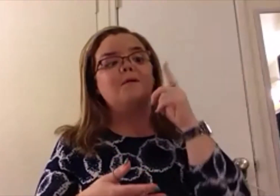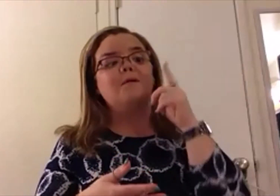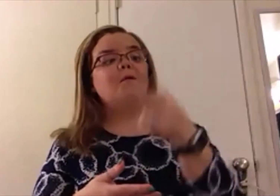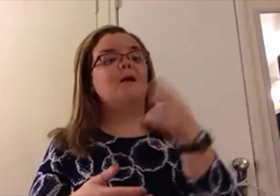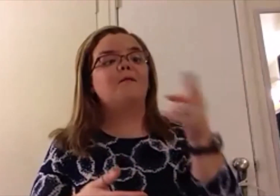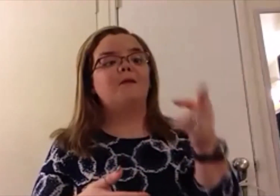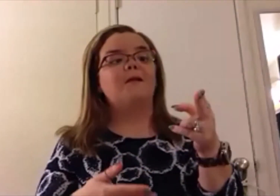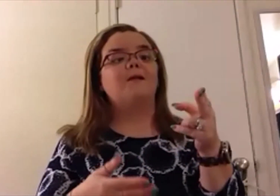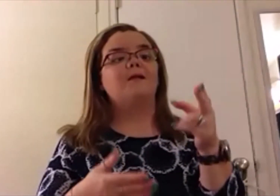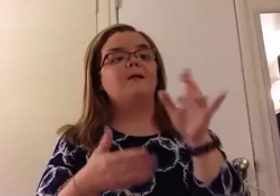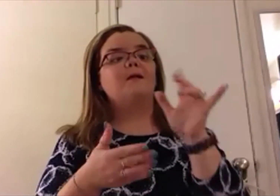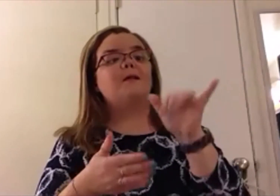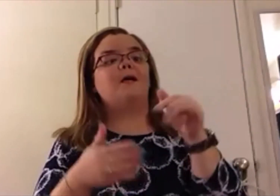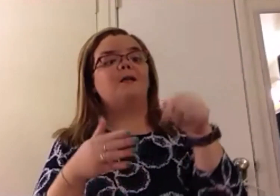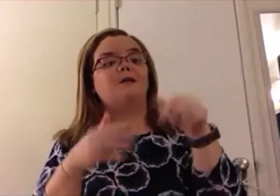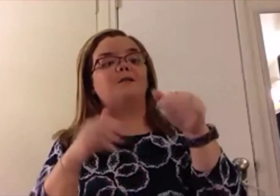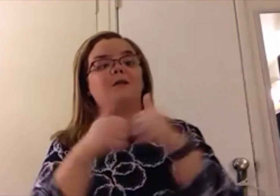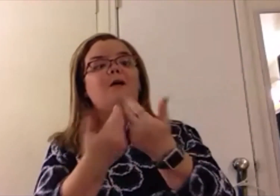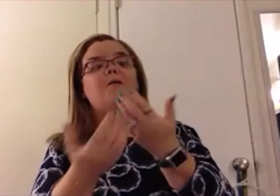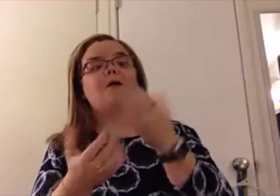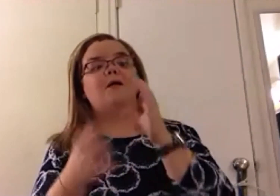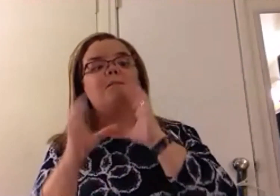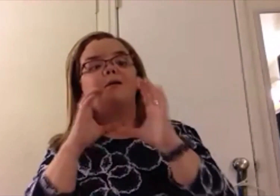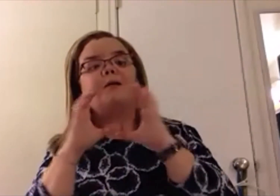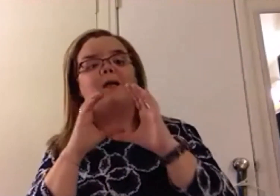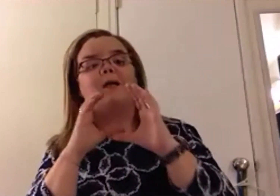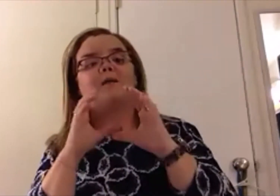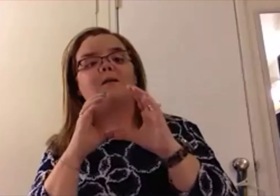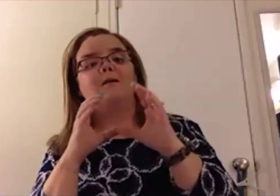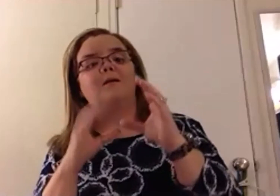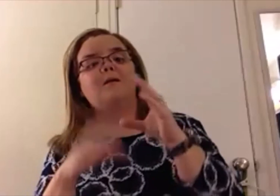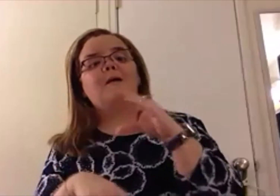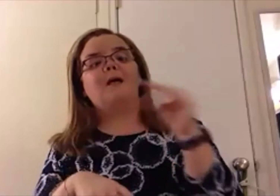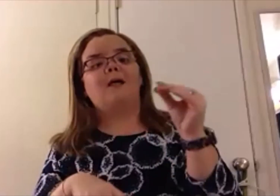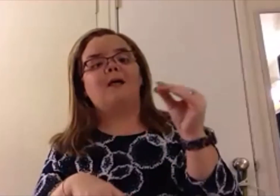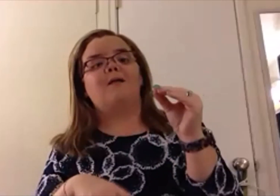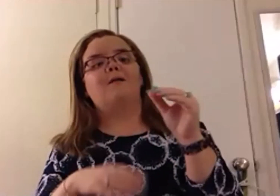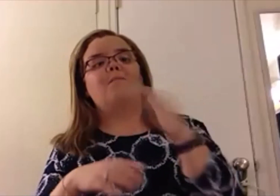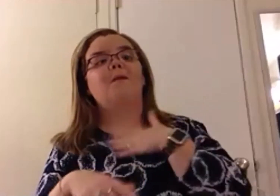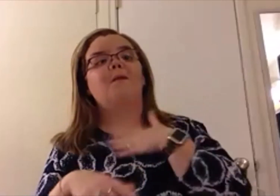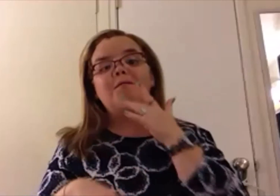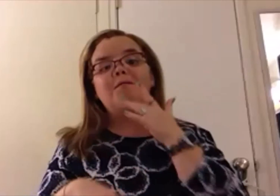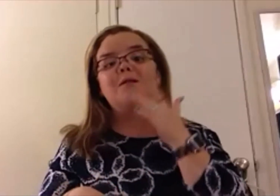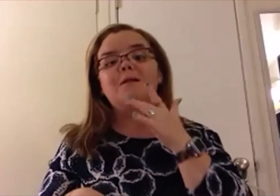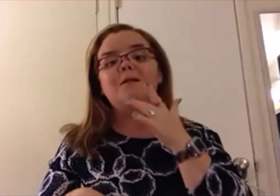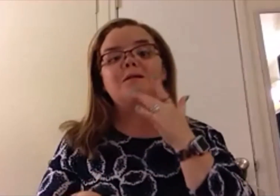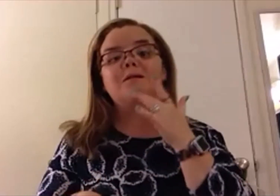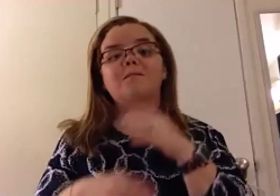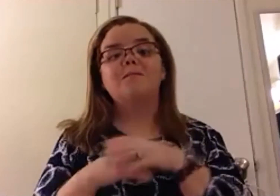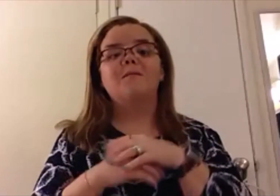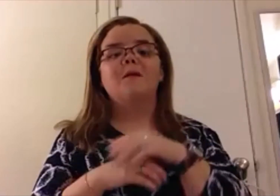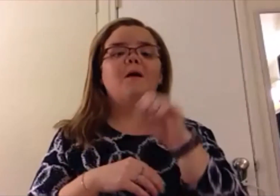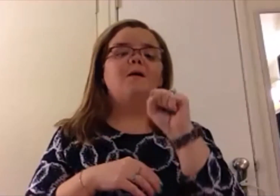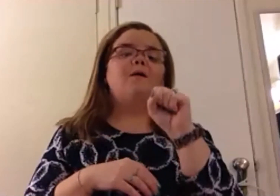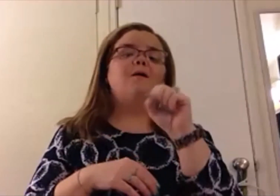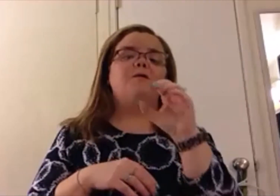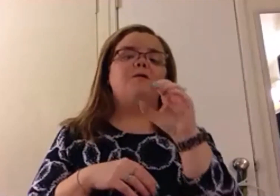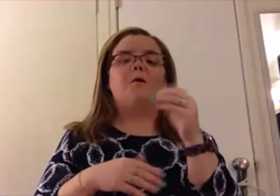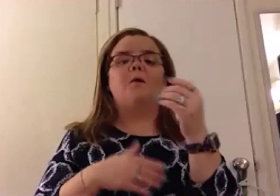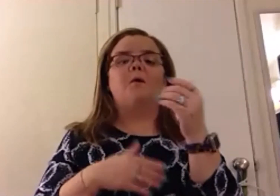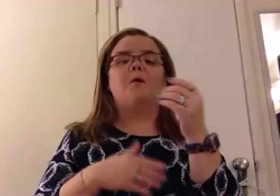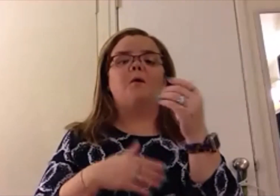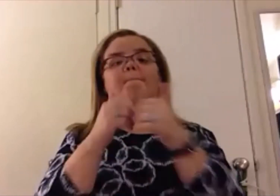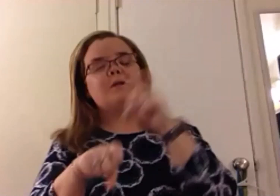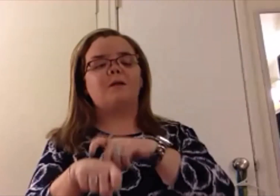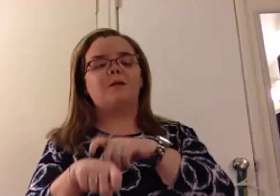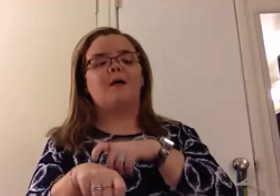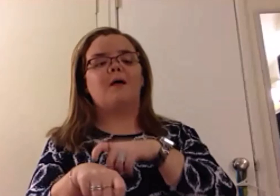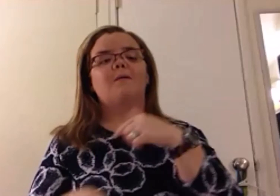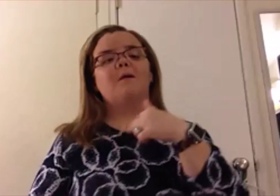of hearing that this is how i communicate and my preferences so most of the time when